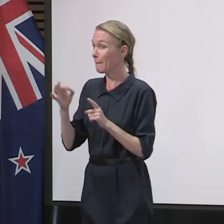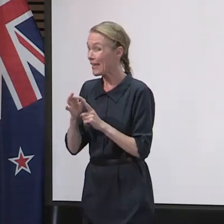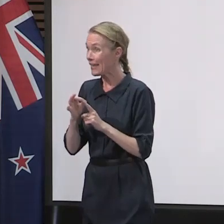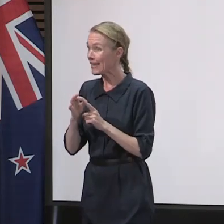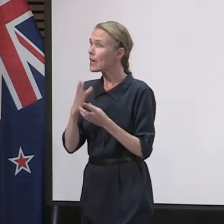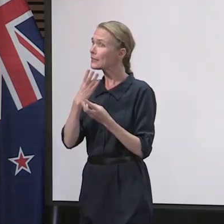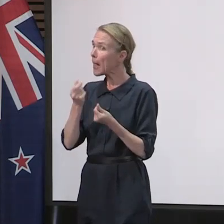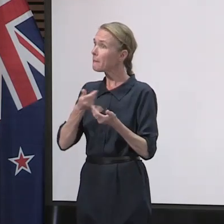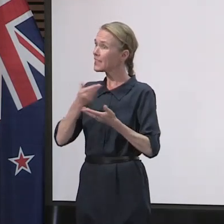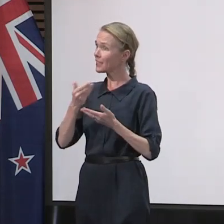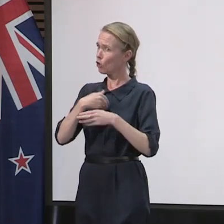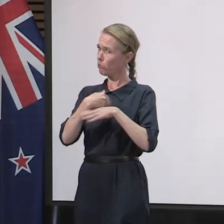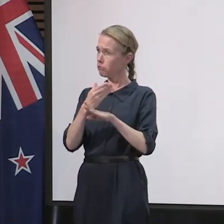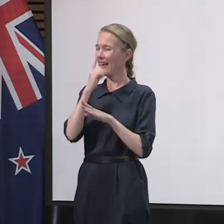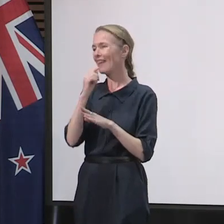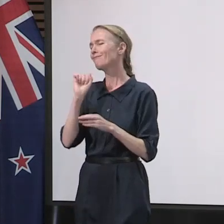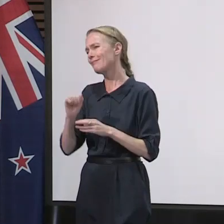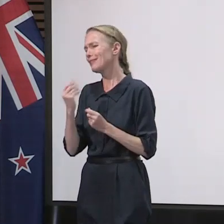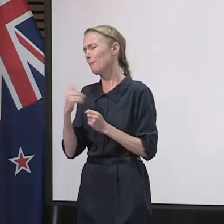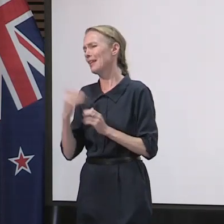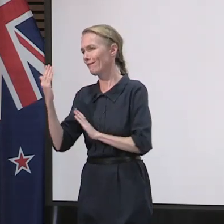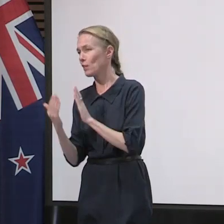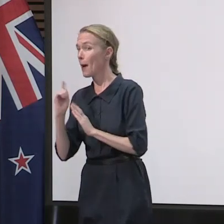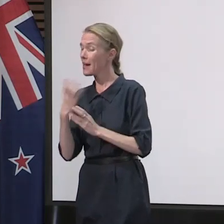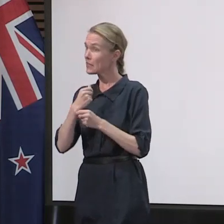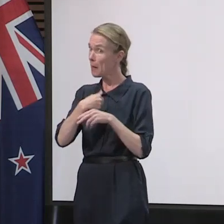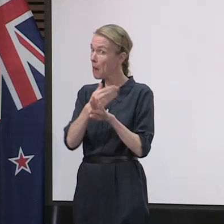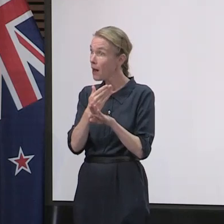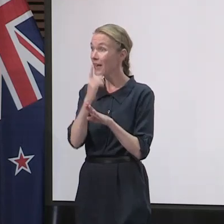one of their patients can happen over the phone or